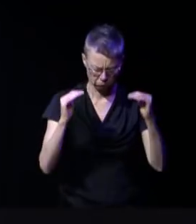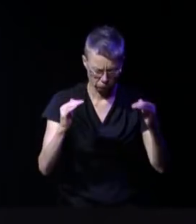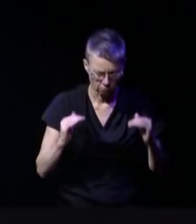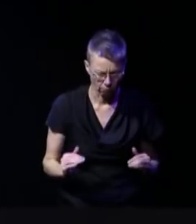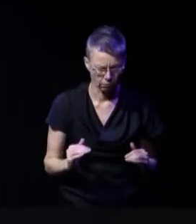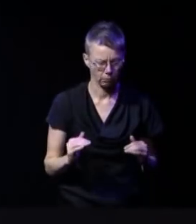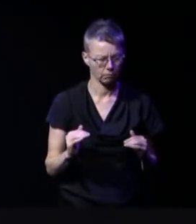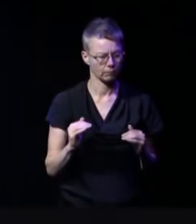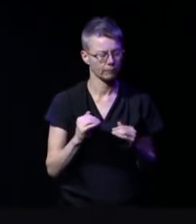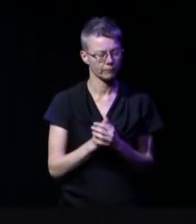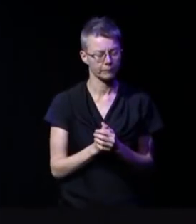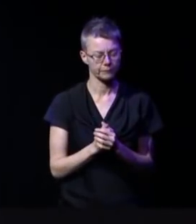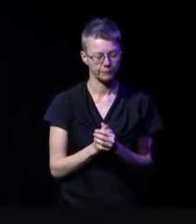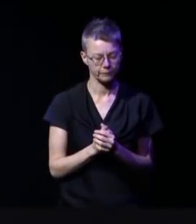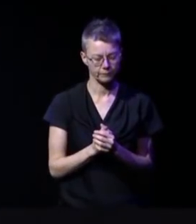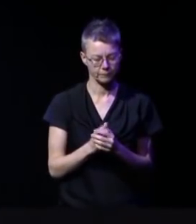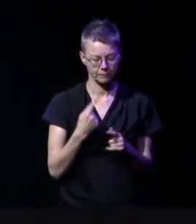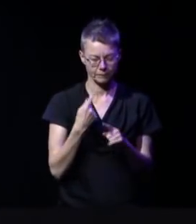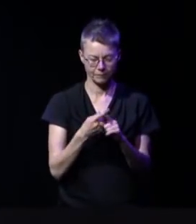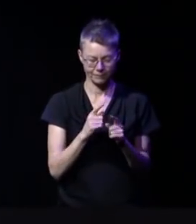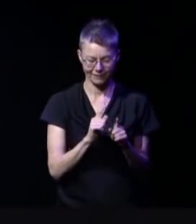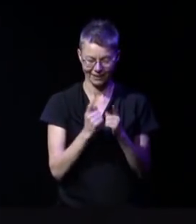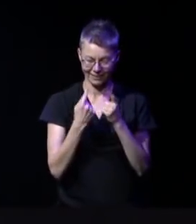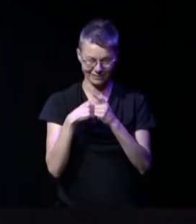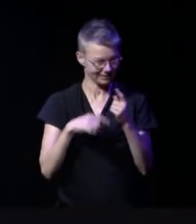of coded objects in the built environment like this one.